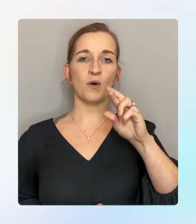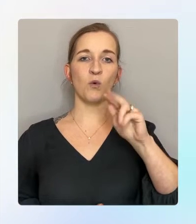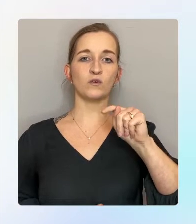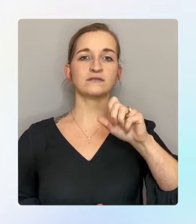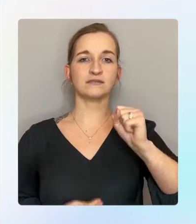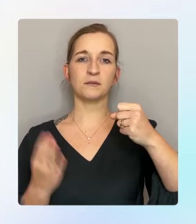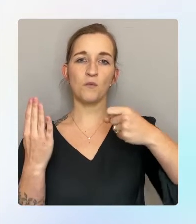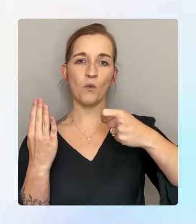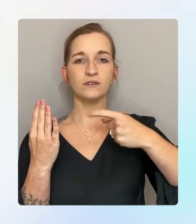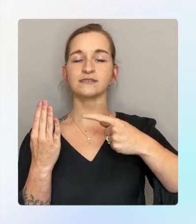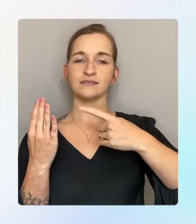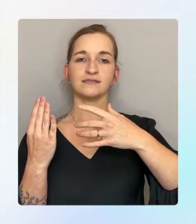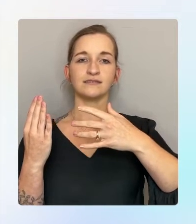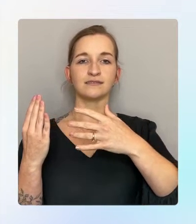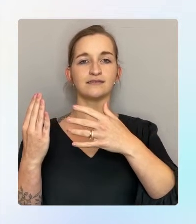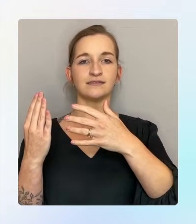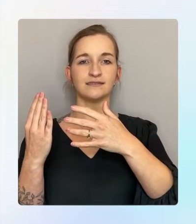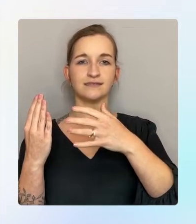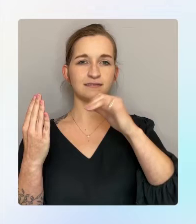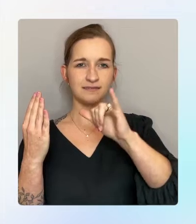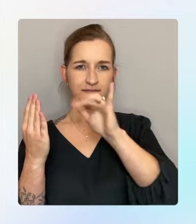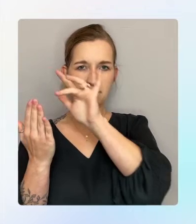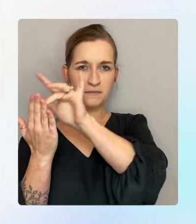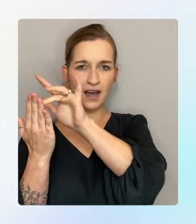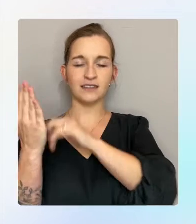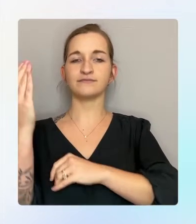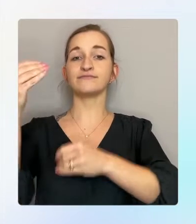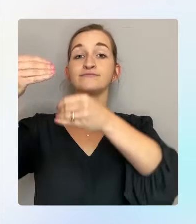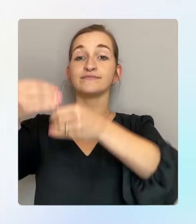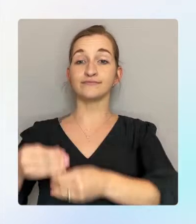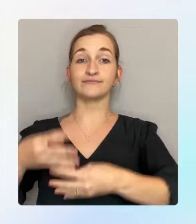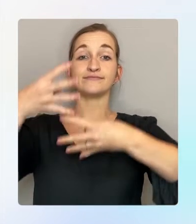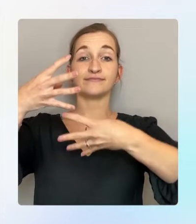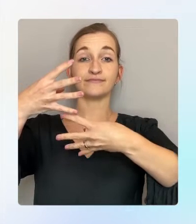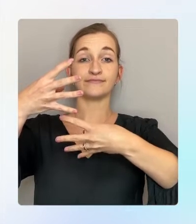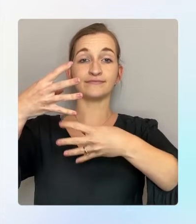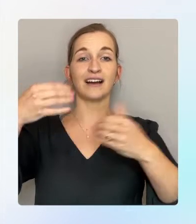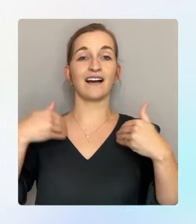This brings up the picker with the virtual object port sets, which we call interfaces.